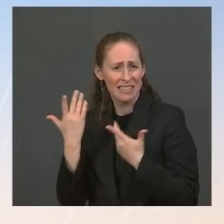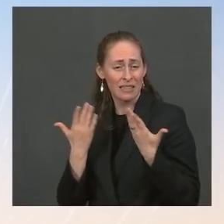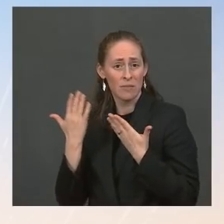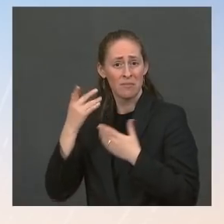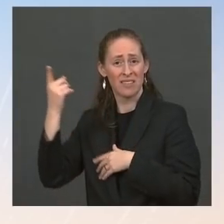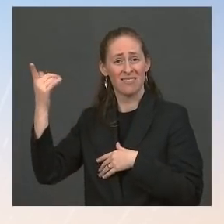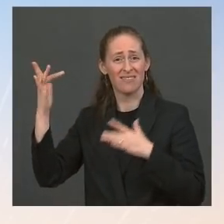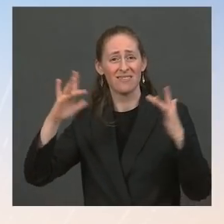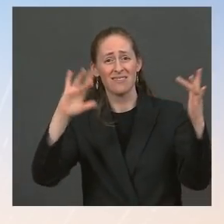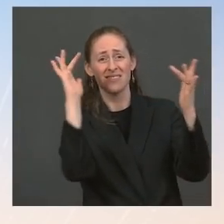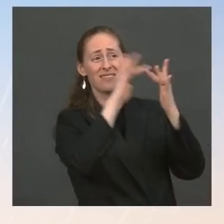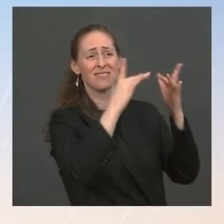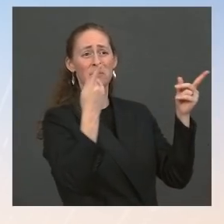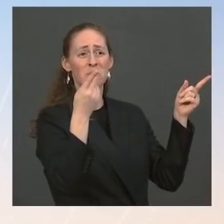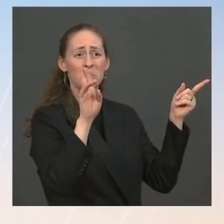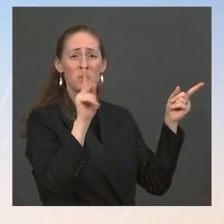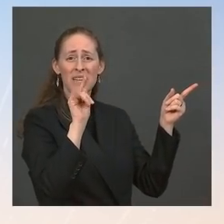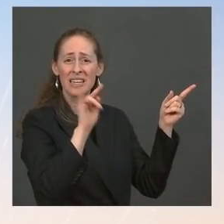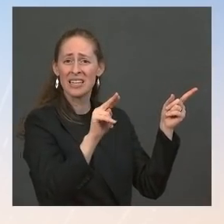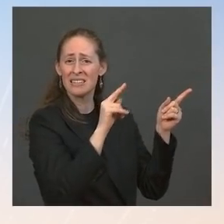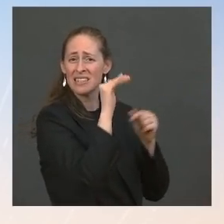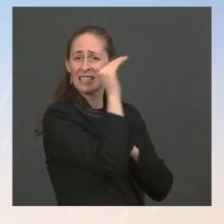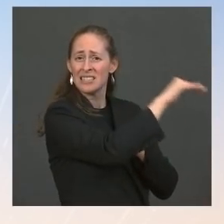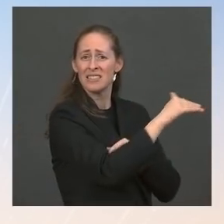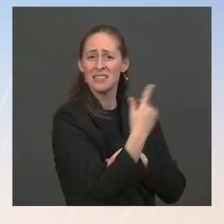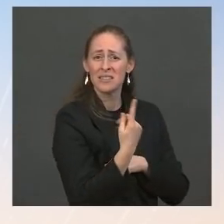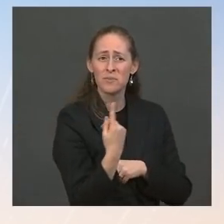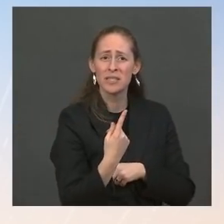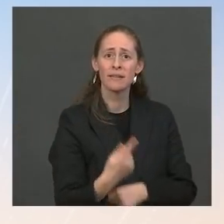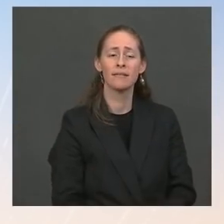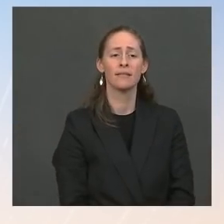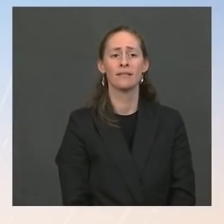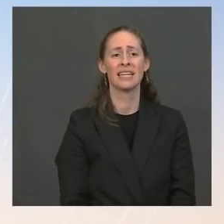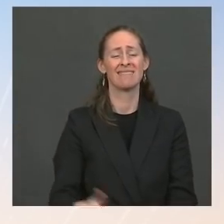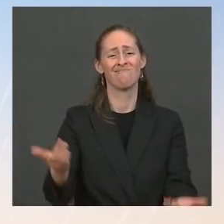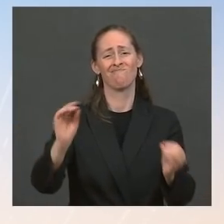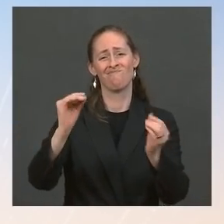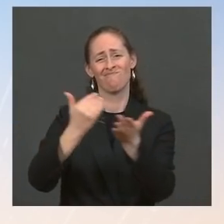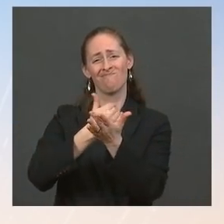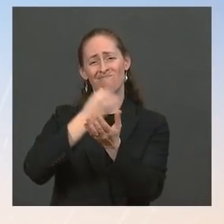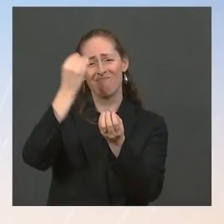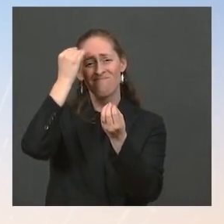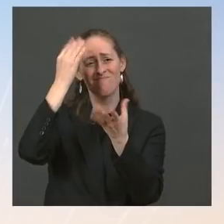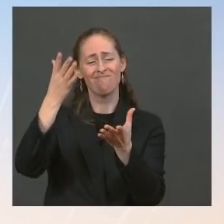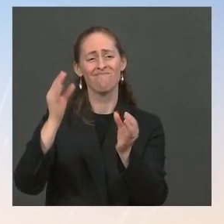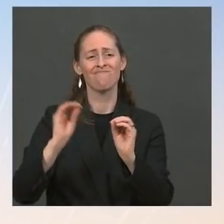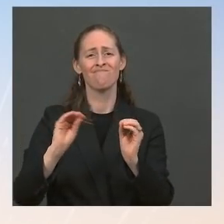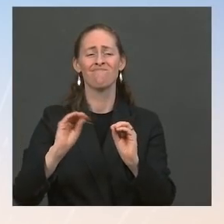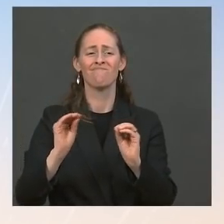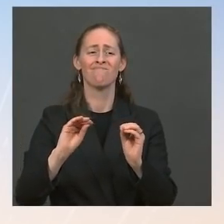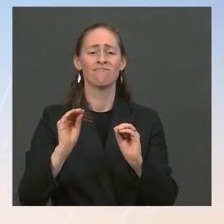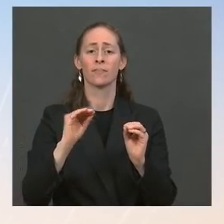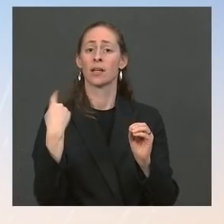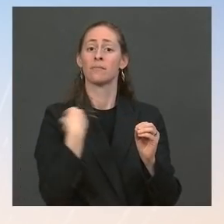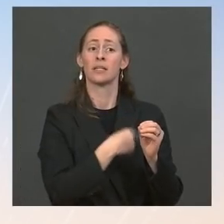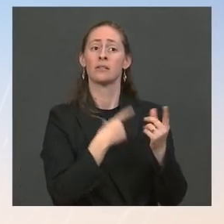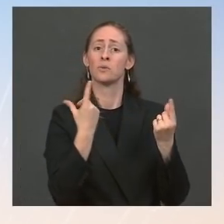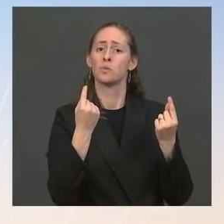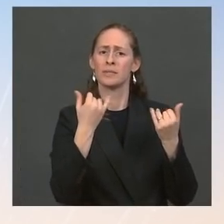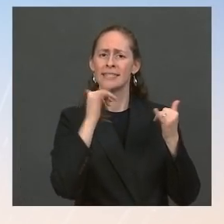Ms. Psaki: I don't have anything to preview on that front for you. We continue to work in close contact -- or stay in close contact, I should say,